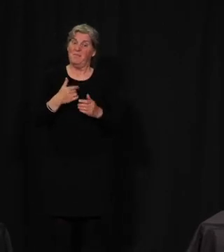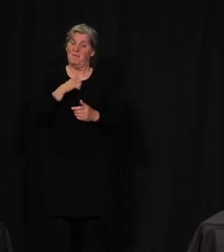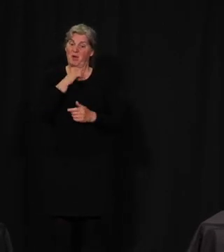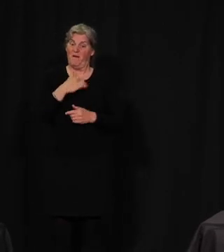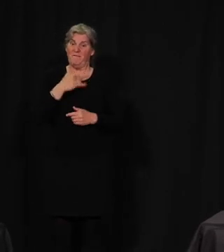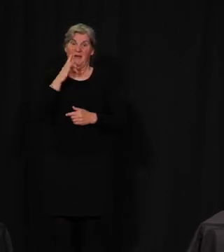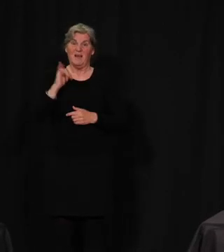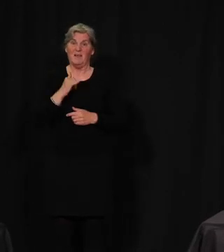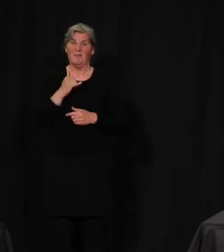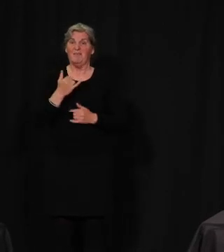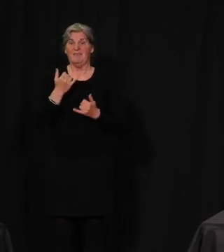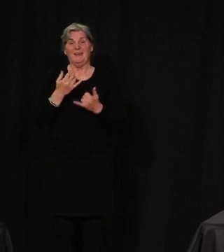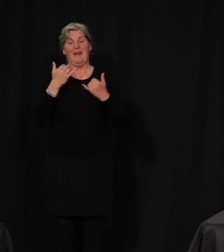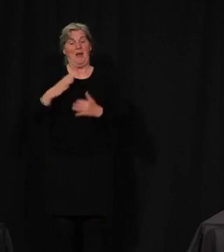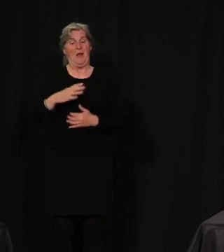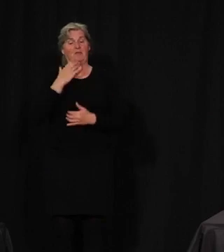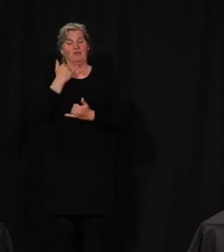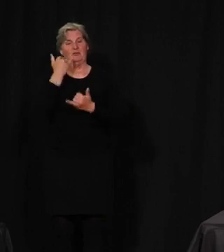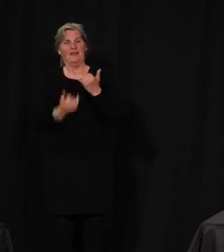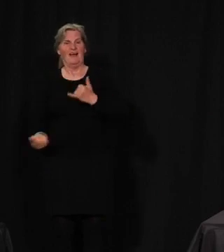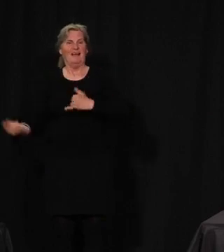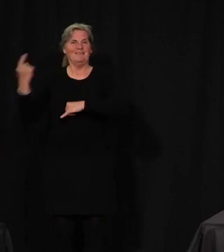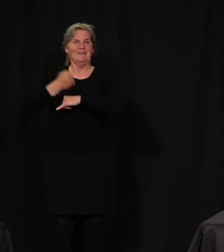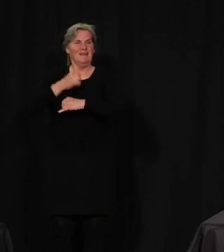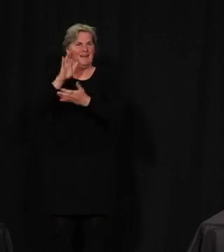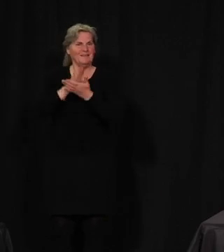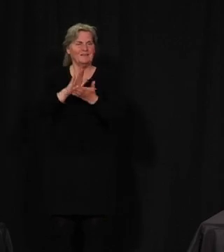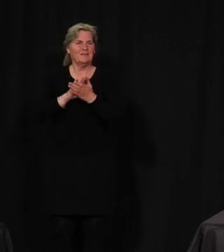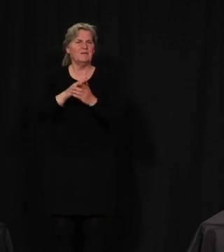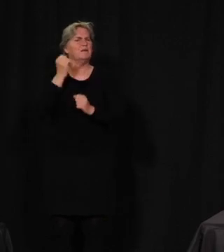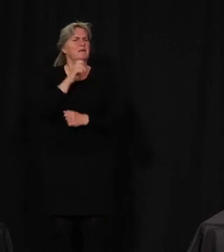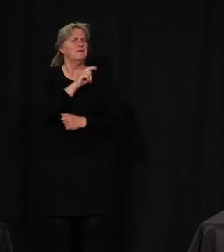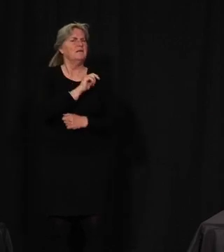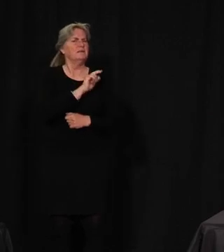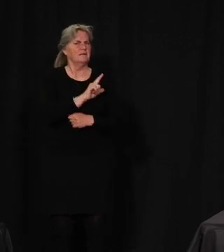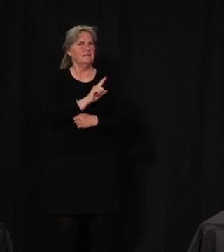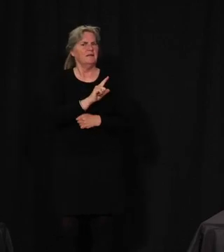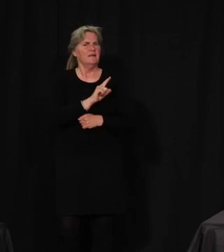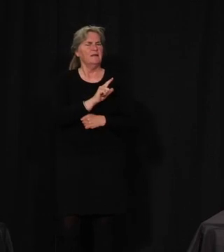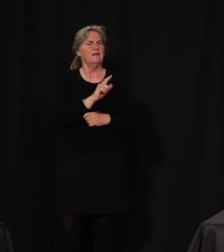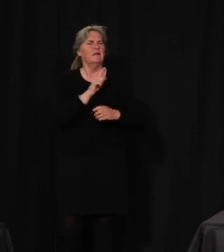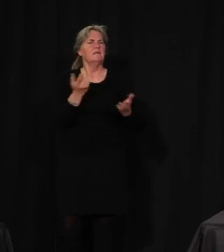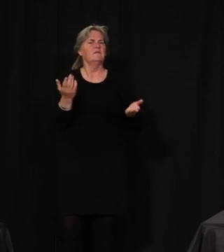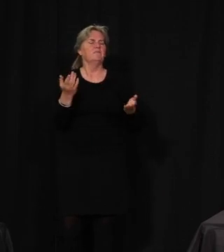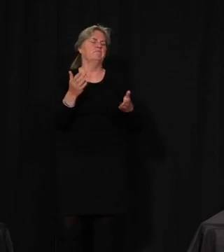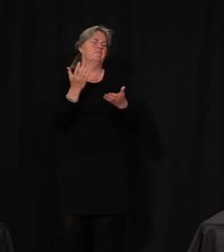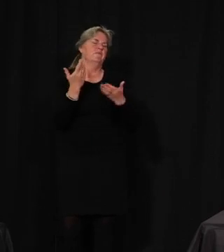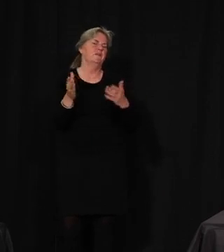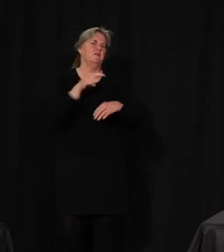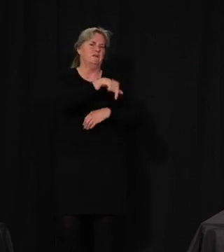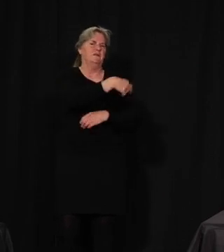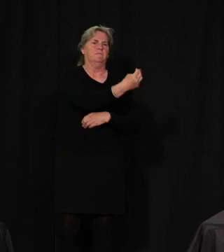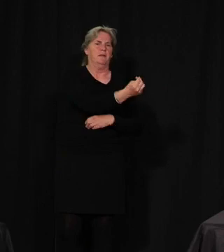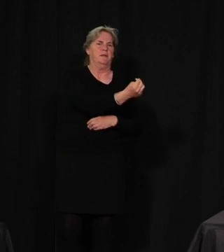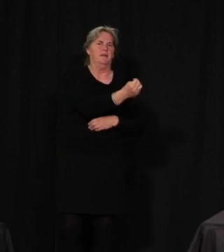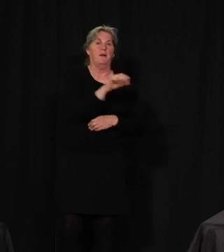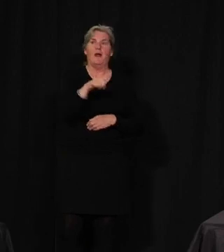is the last day of school for mt of Yukon except for... Which technically ends on Monda. That usually means, at least in